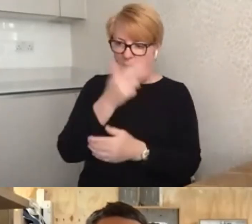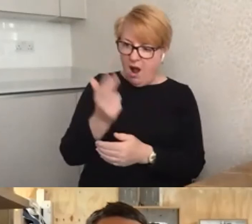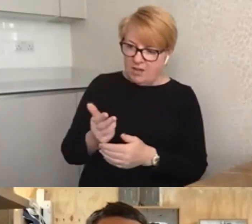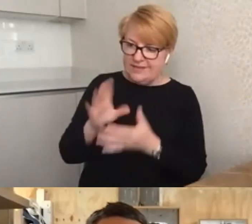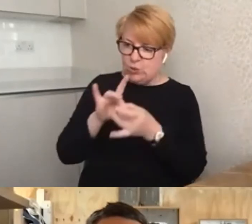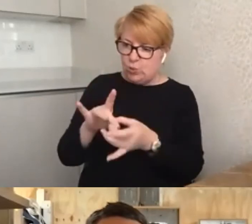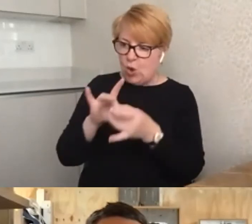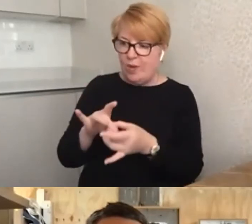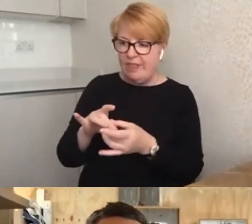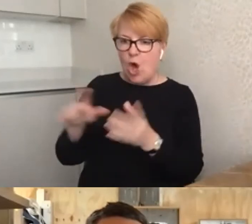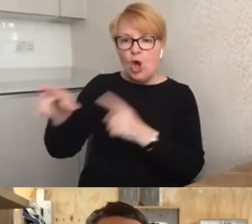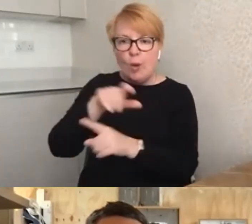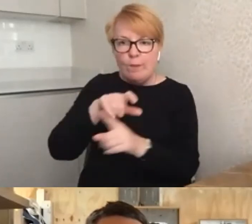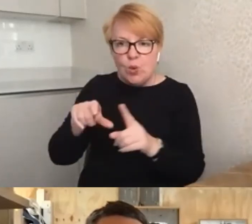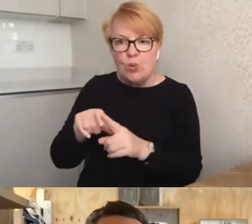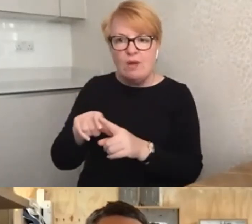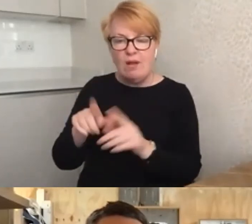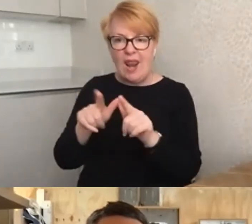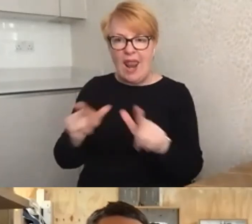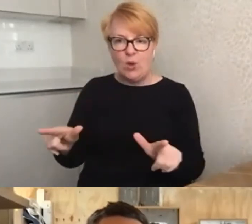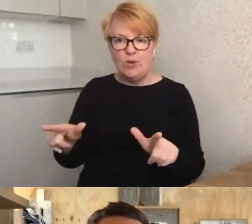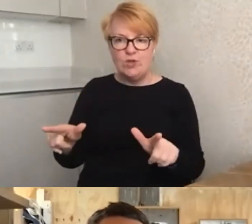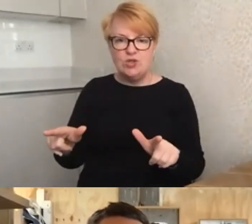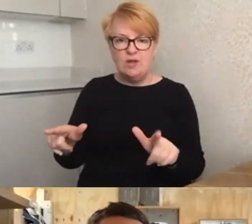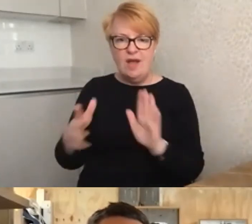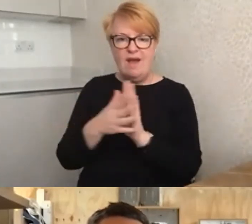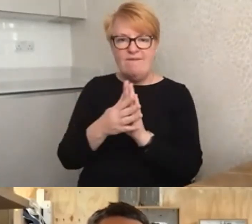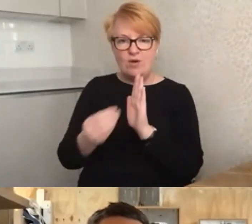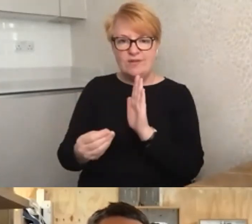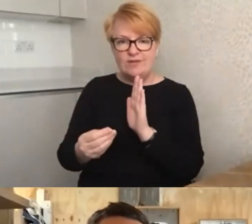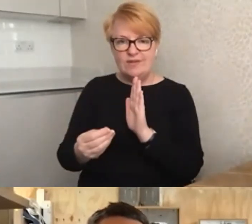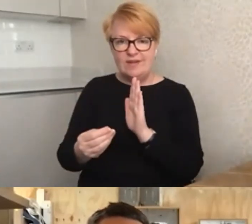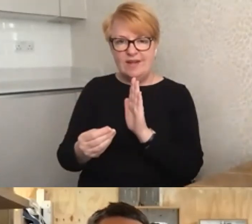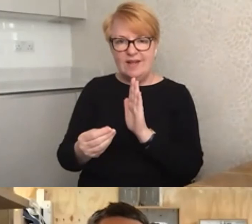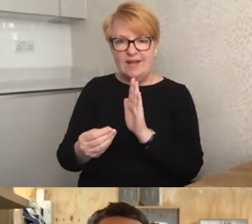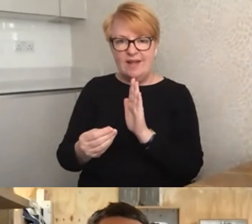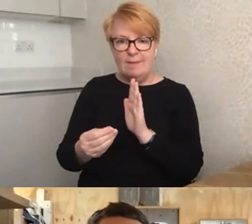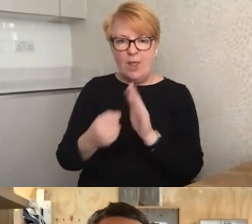communal language or work with; so for example, the work that Larry Achiampong was doing with